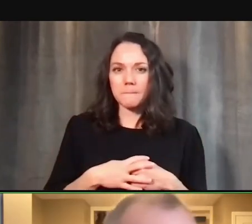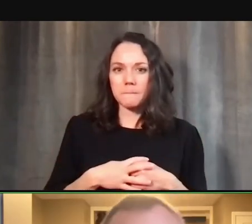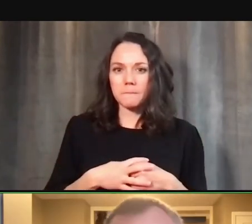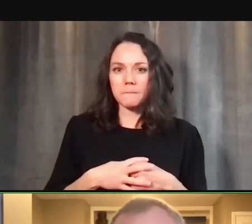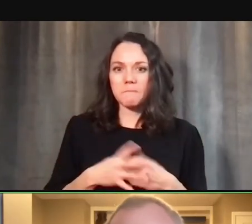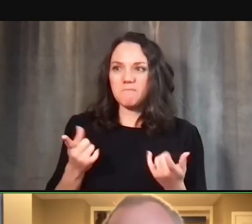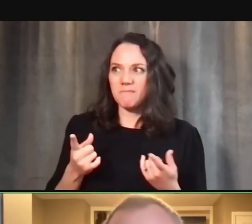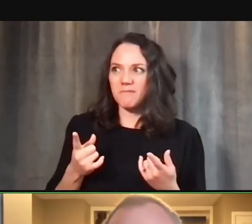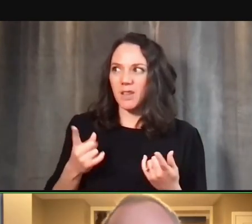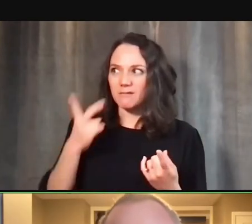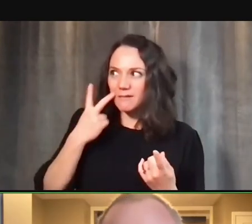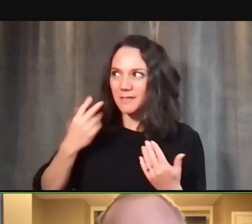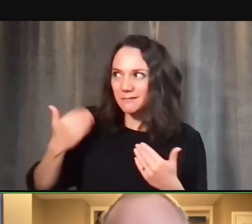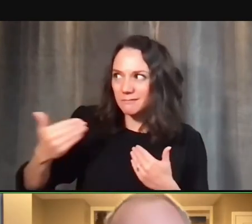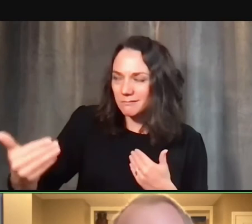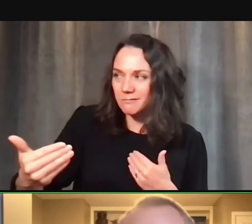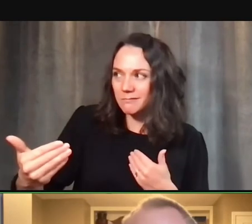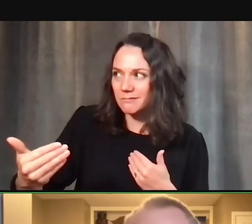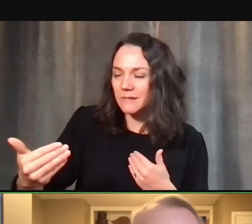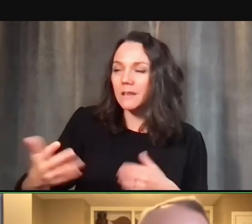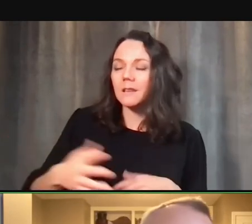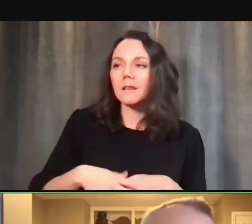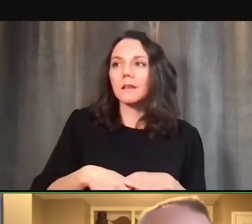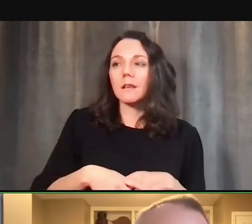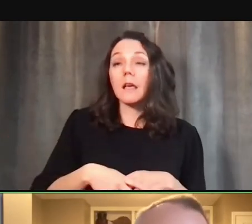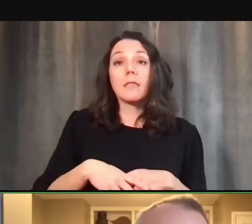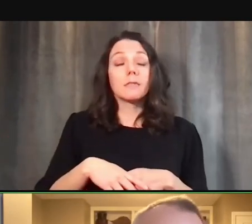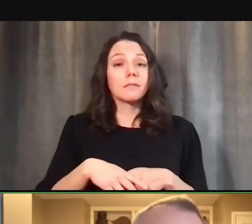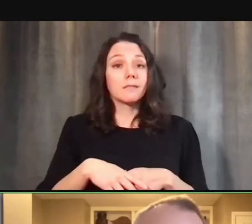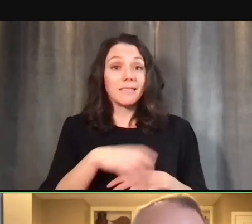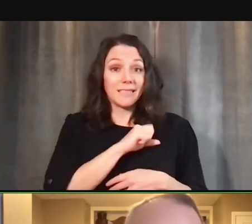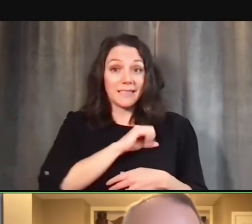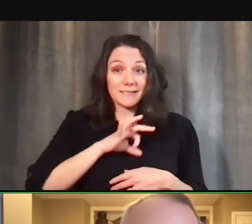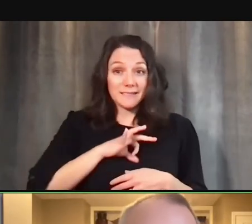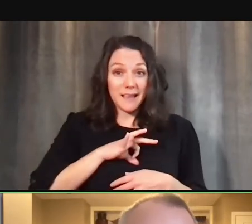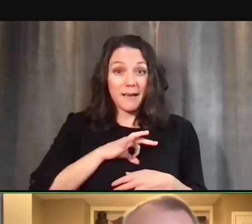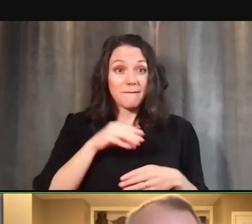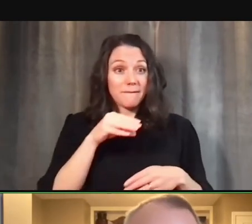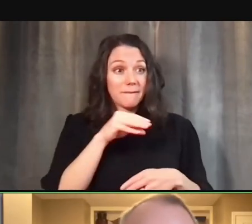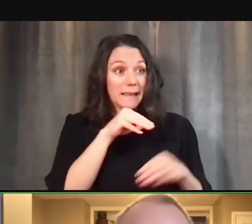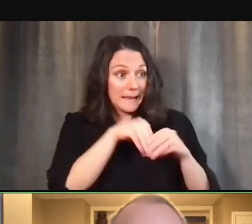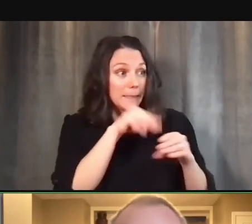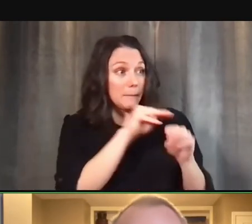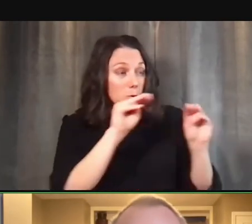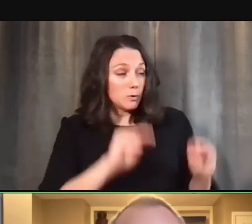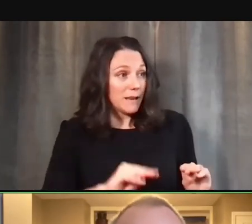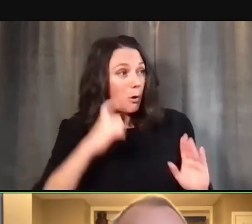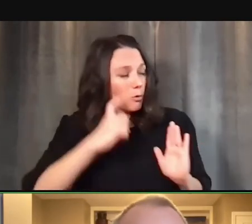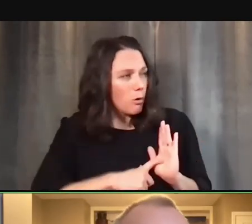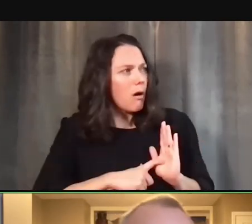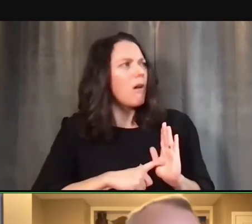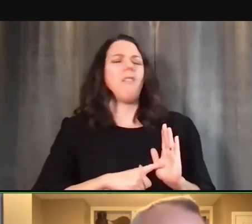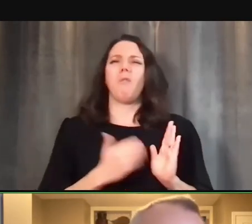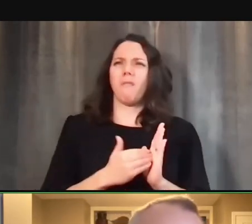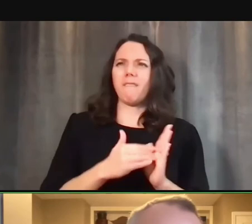of work, and the Frontline staff are noticing that they're having to deal with emotional issues of visitors all the time. And so what do we do?